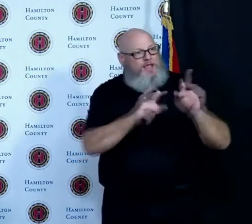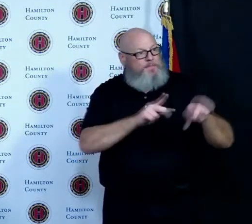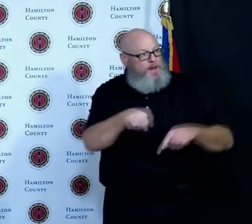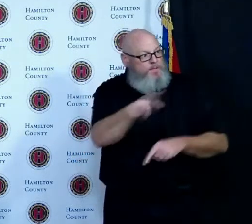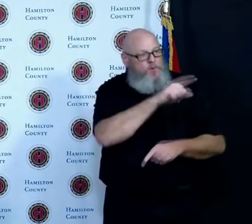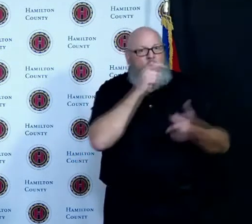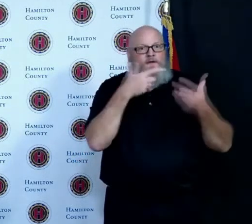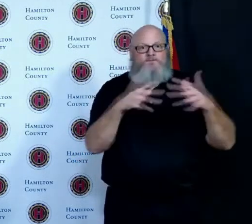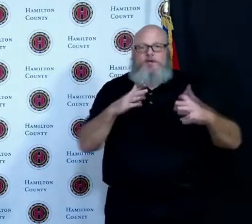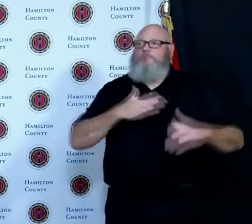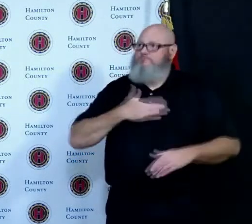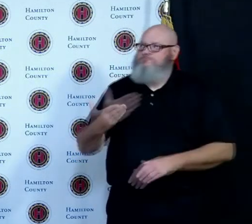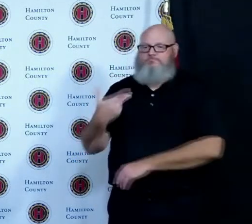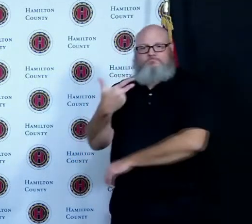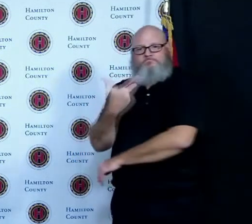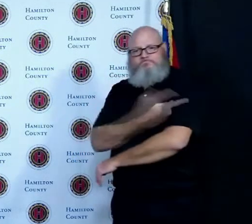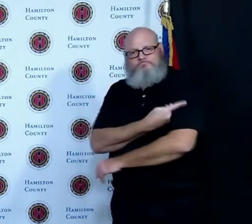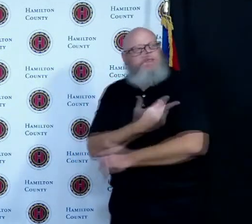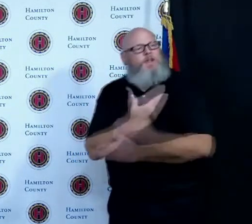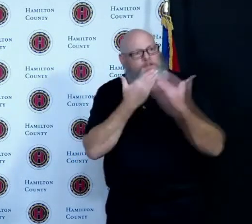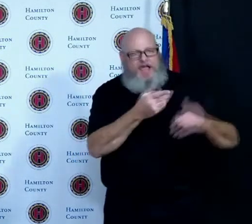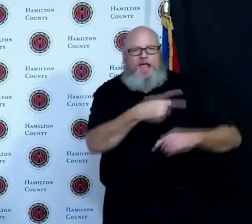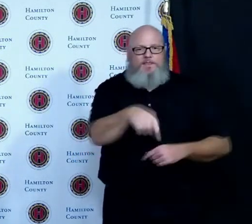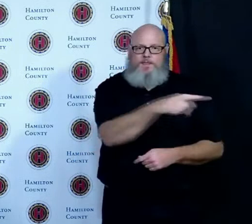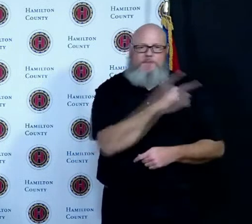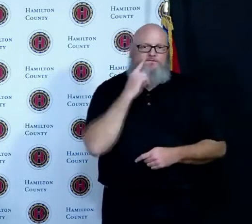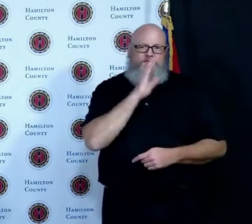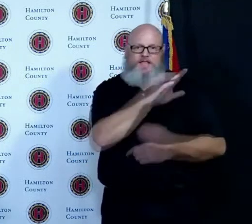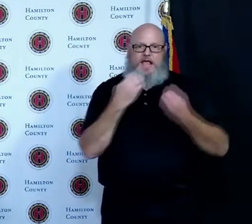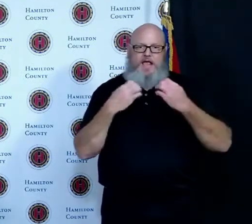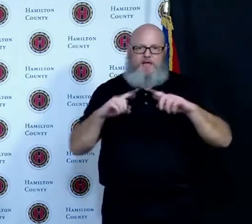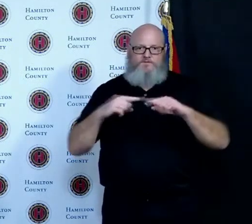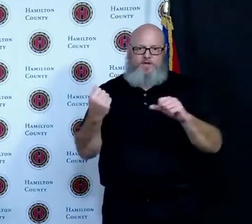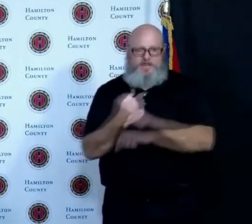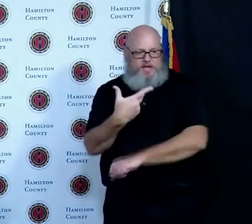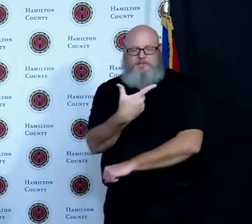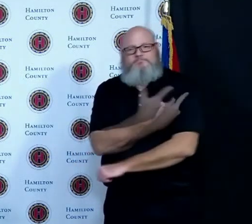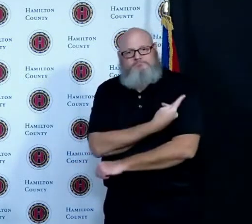get your your vaccine as we get doses we will be reaching out to you and will be working very hard